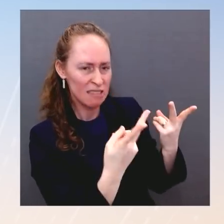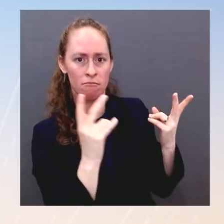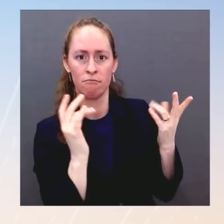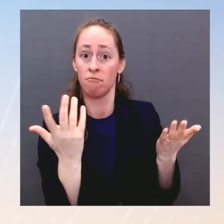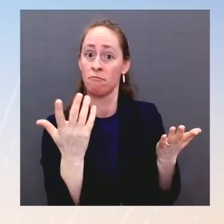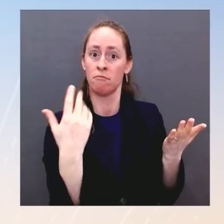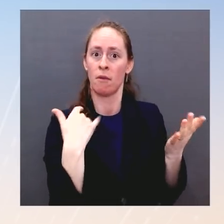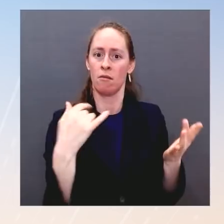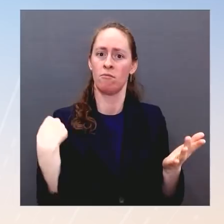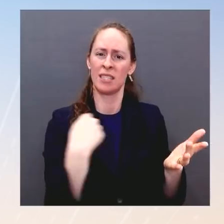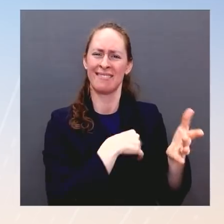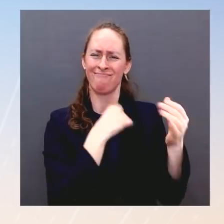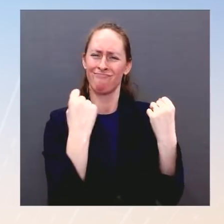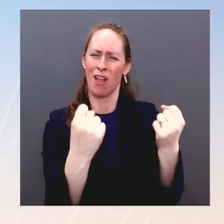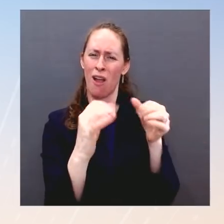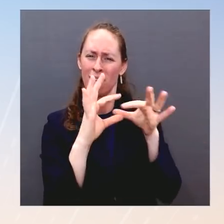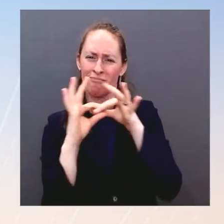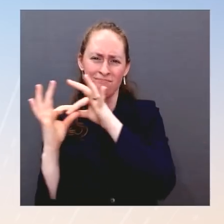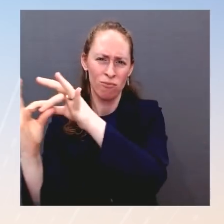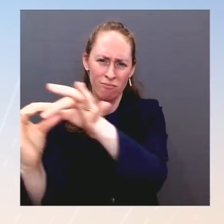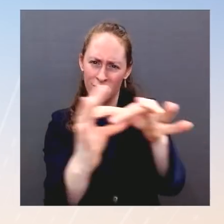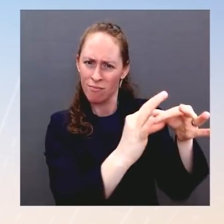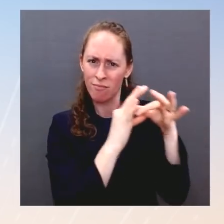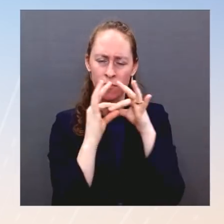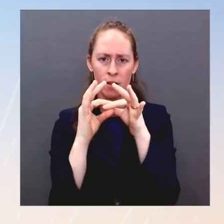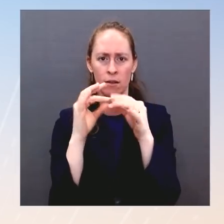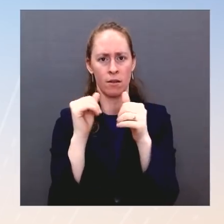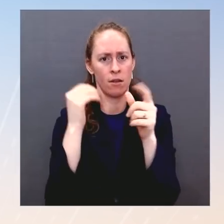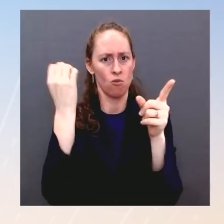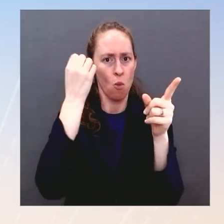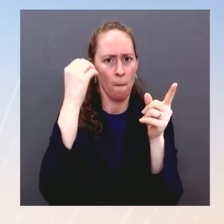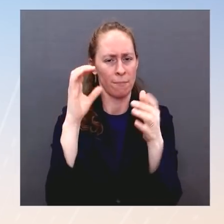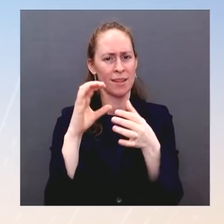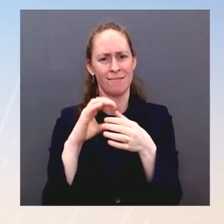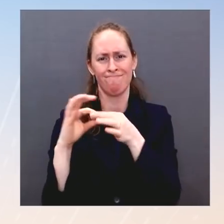The Press: Without getting into details, can you even say if this will or will not impact him,